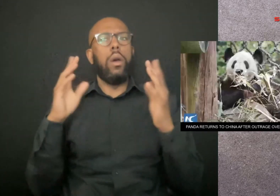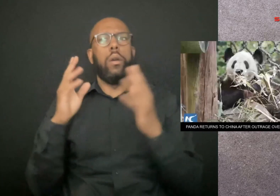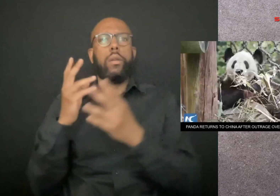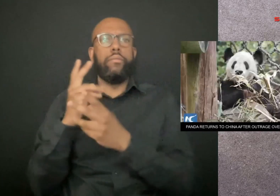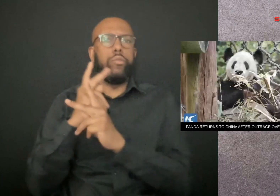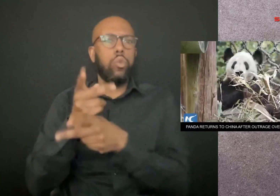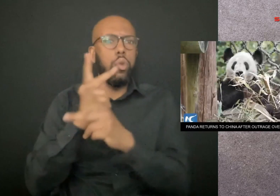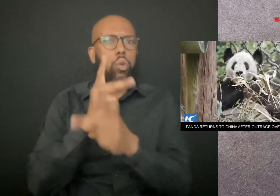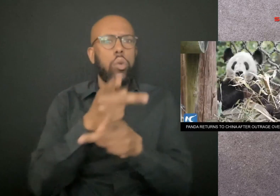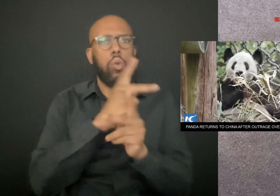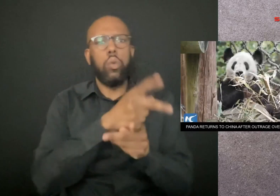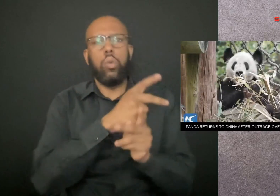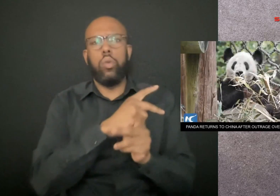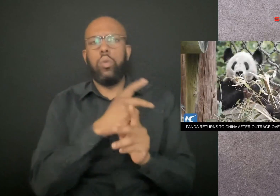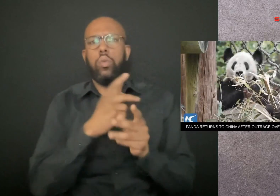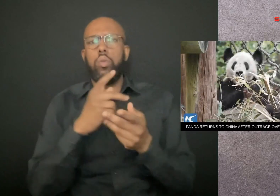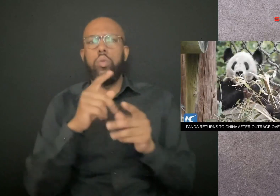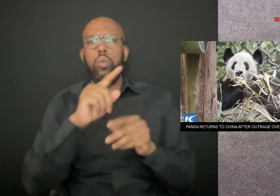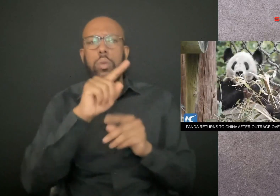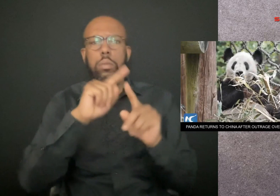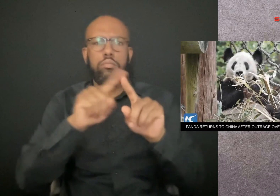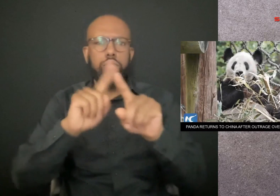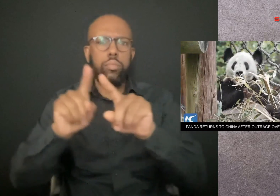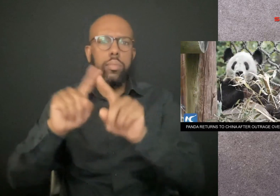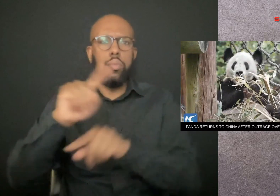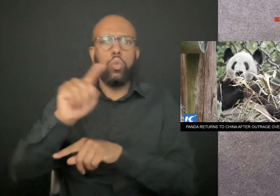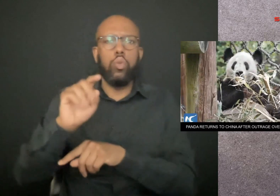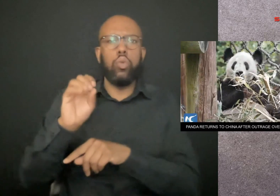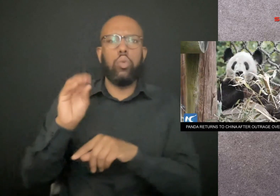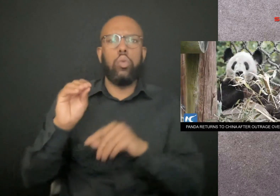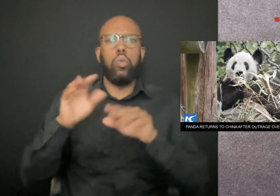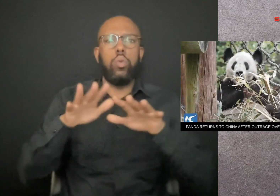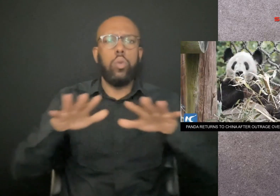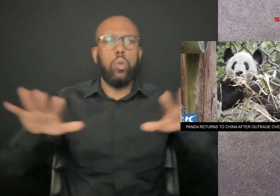They are loaned to zoos and other countries for millions of dollars.